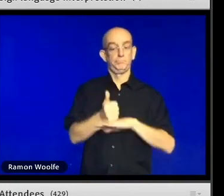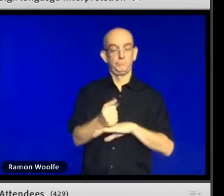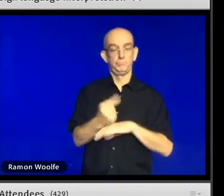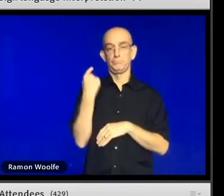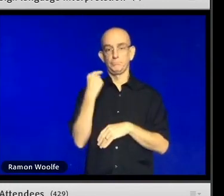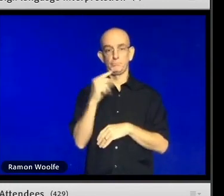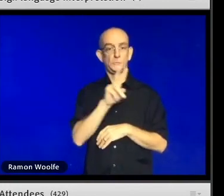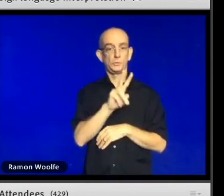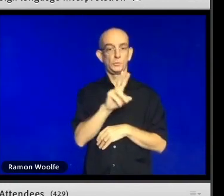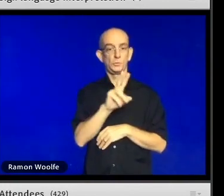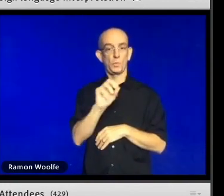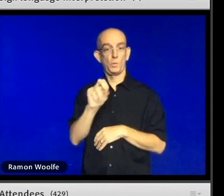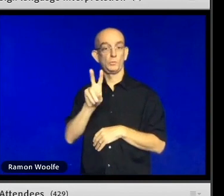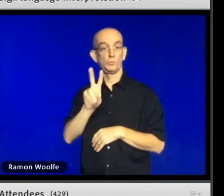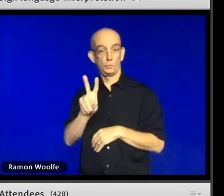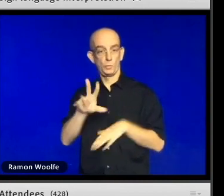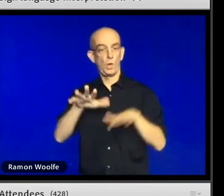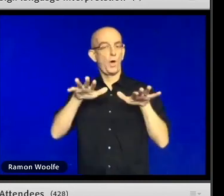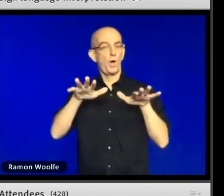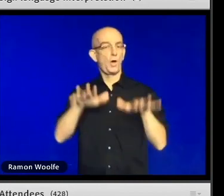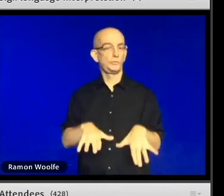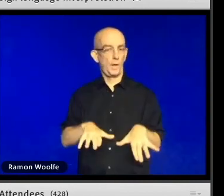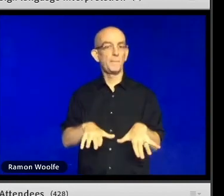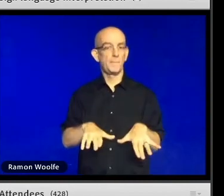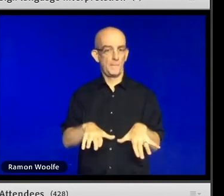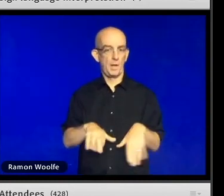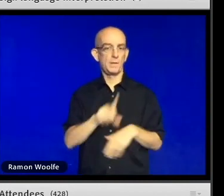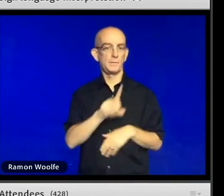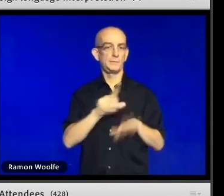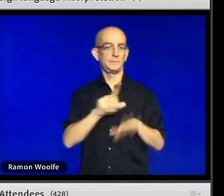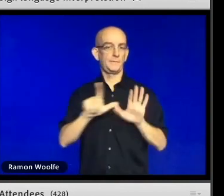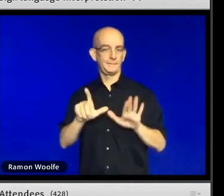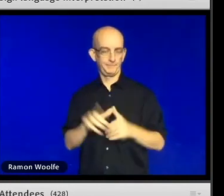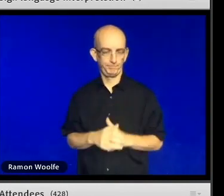assessment. First in this research, we have incorporated three target groups. One is persons